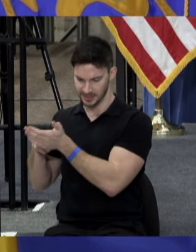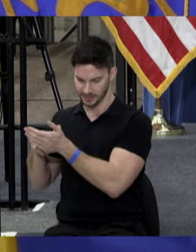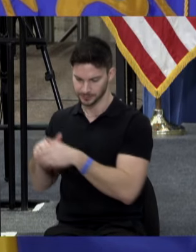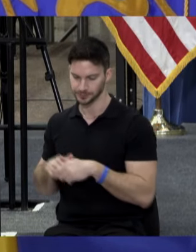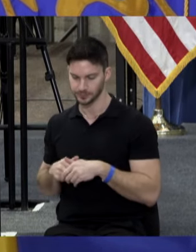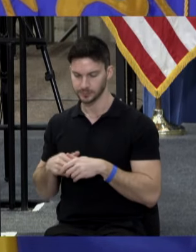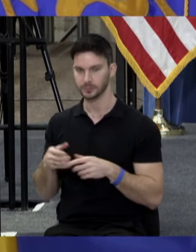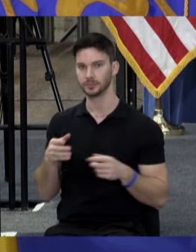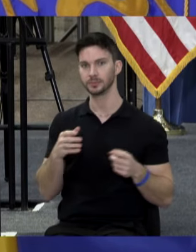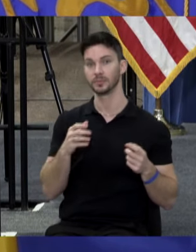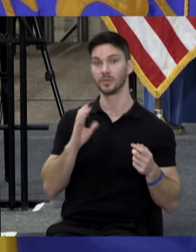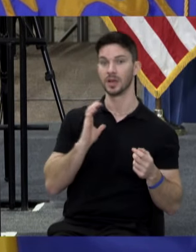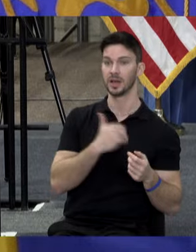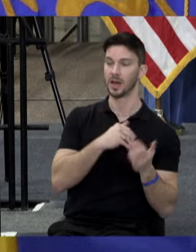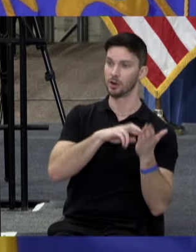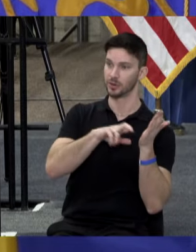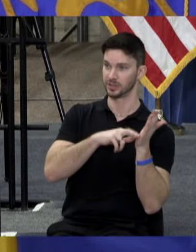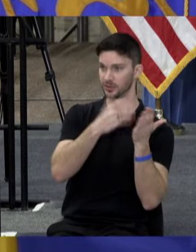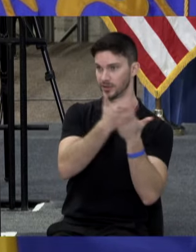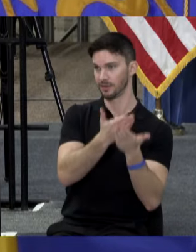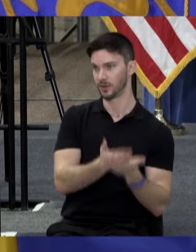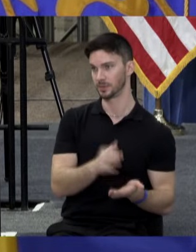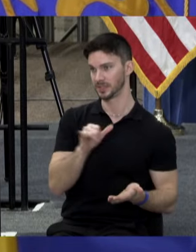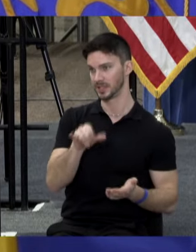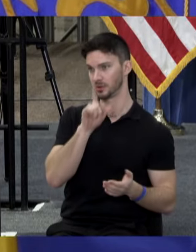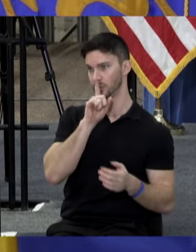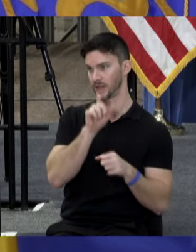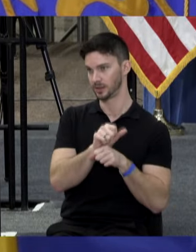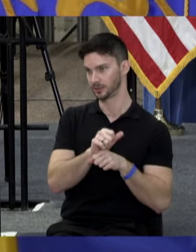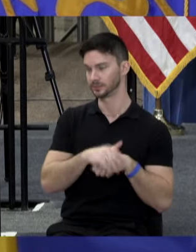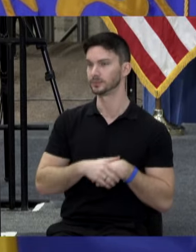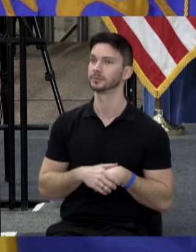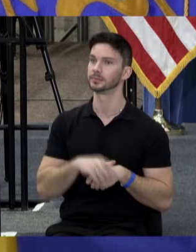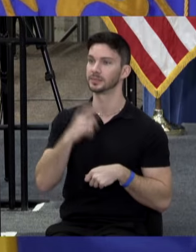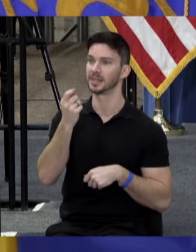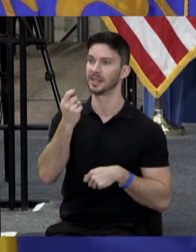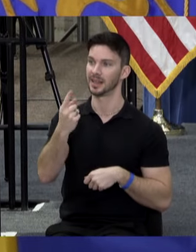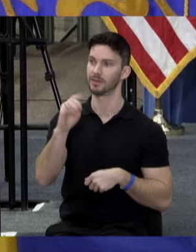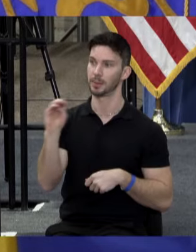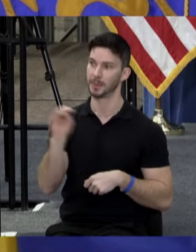Our research confirms this reality. Eleven million family caregivers receive some form